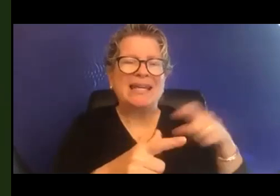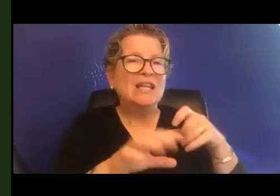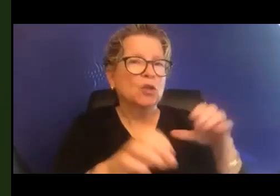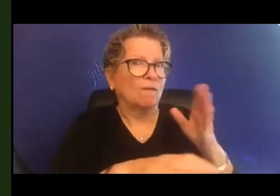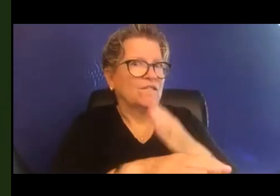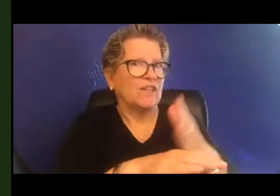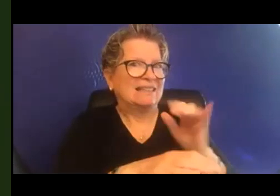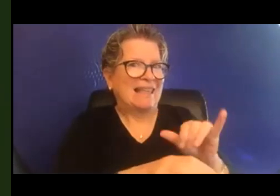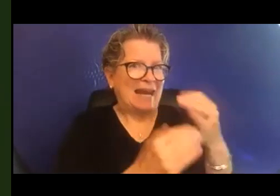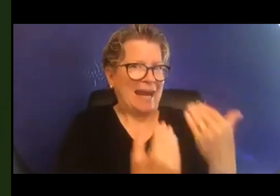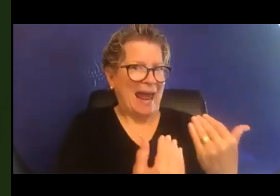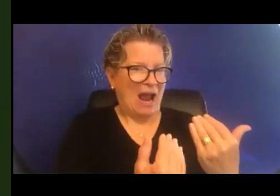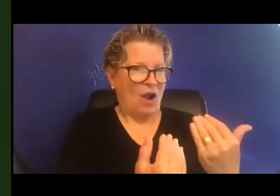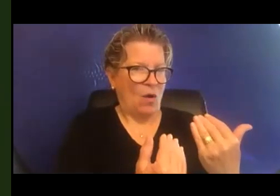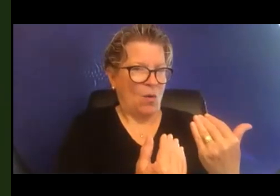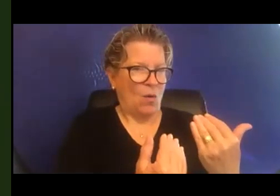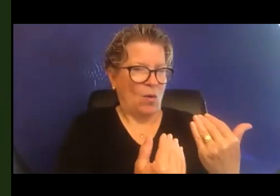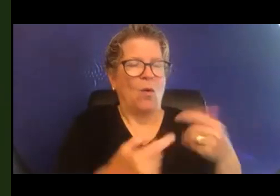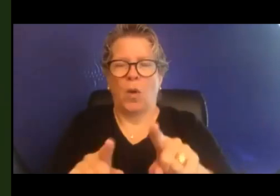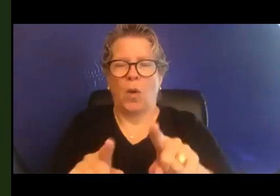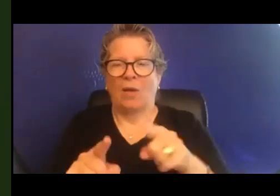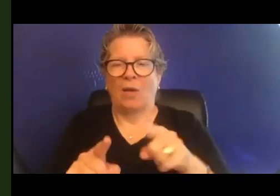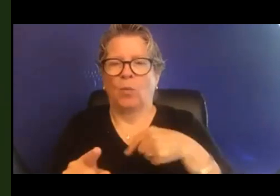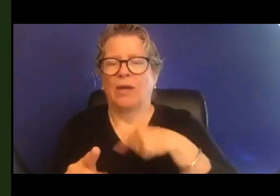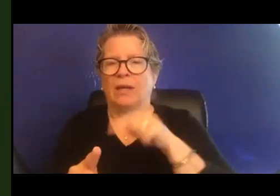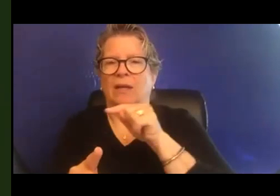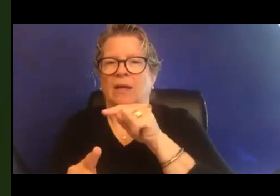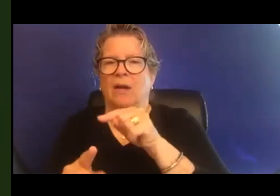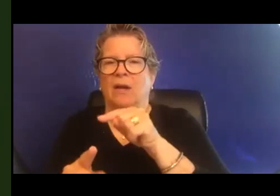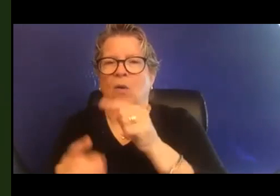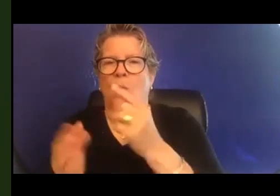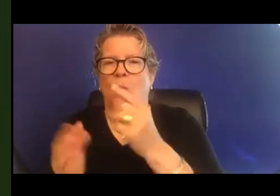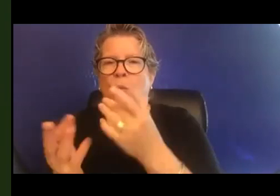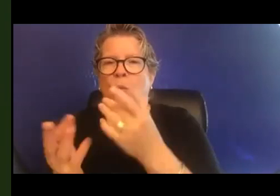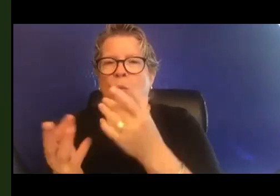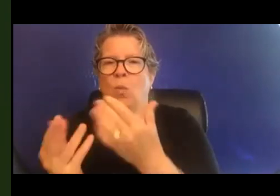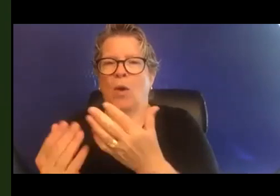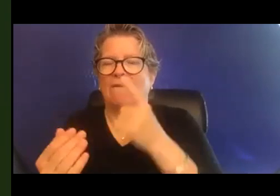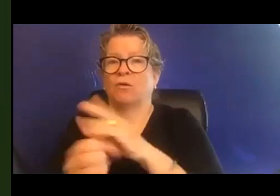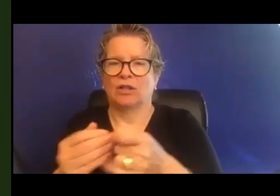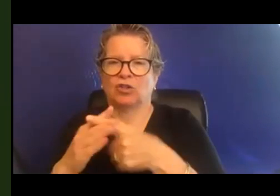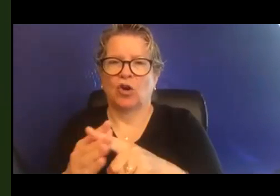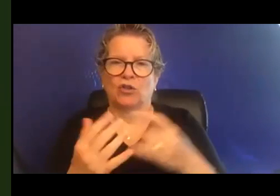This summer, we'll be completing a project to shore up the bank.